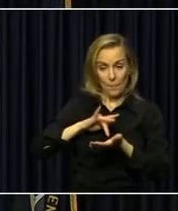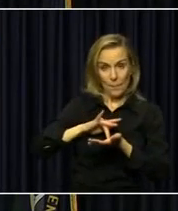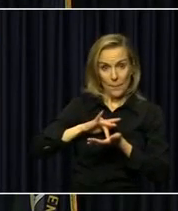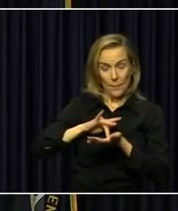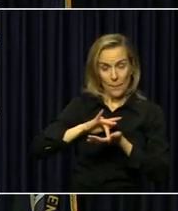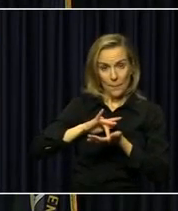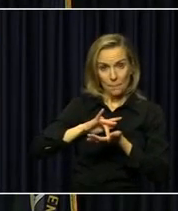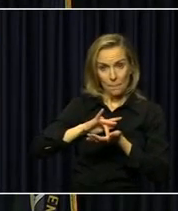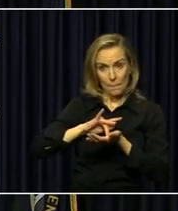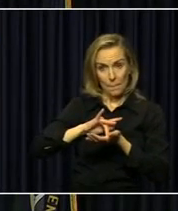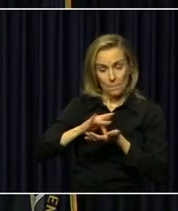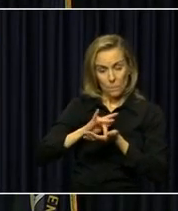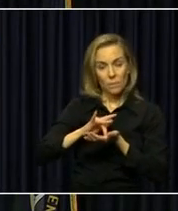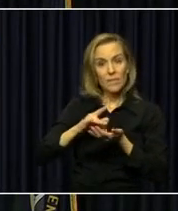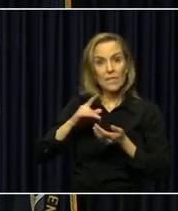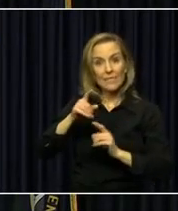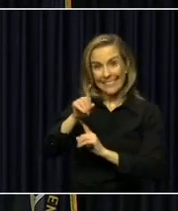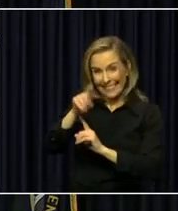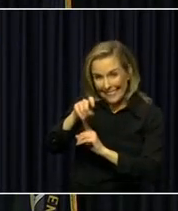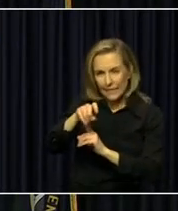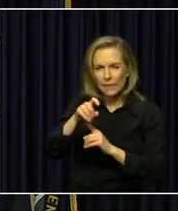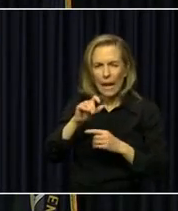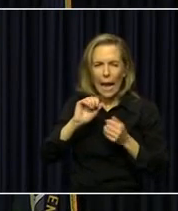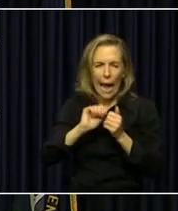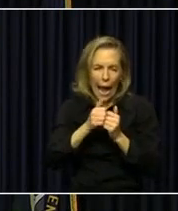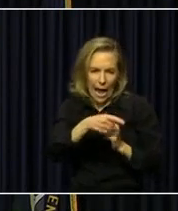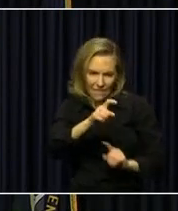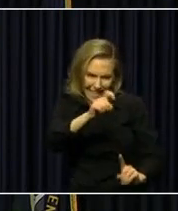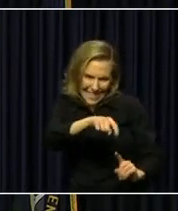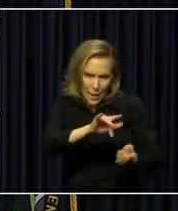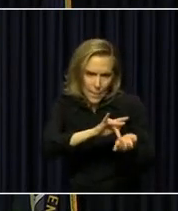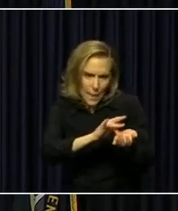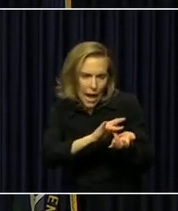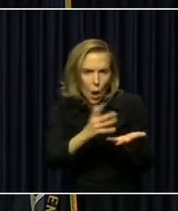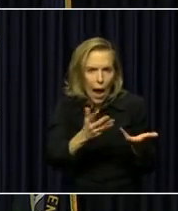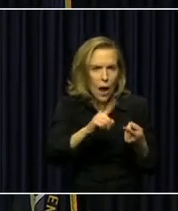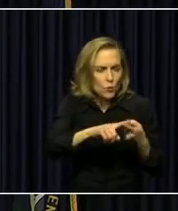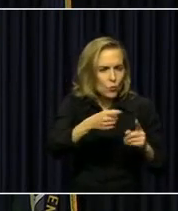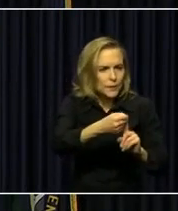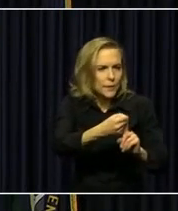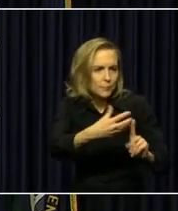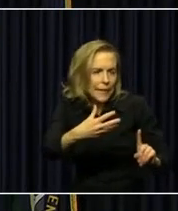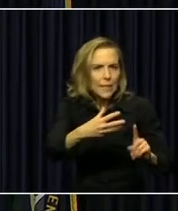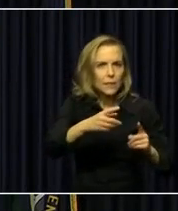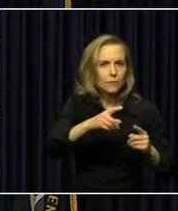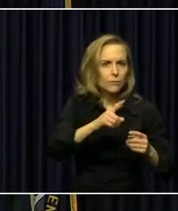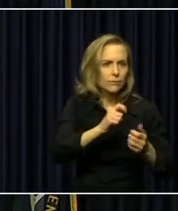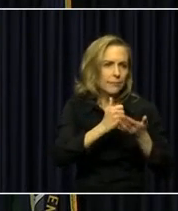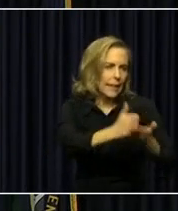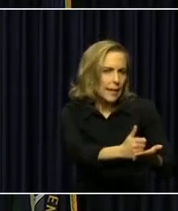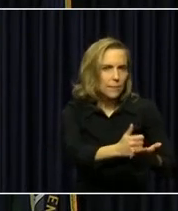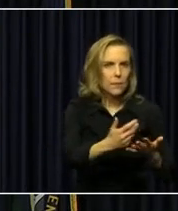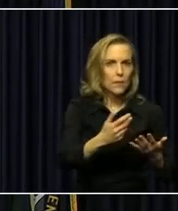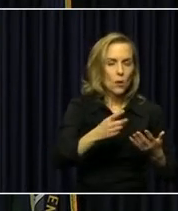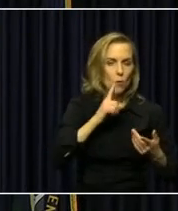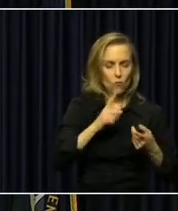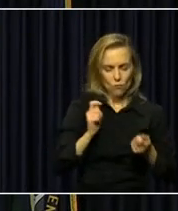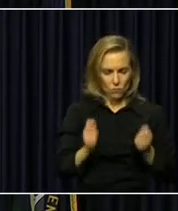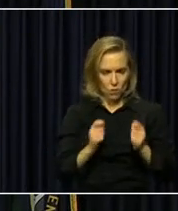SO WE ARE PROVIDING THESE GUIDE PIPELINES WE'RE PROVIDING GUIDANCE. AND WE HAVE ADDITIONAL PARTNERS.